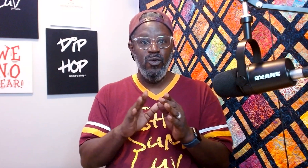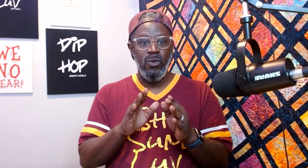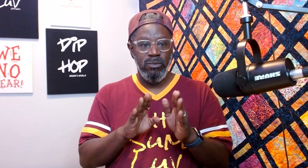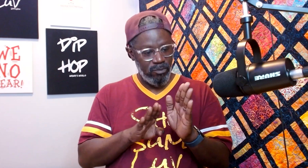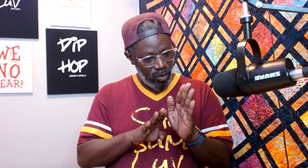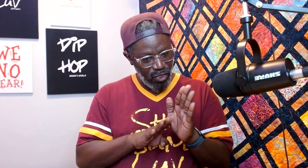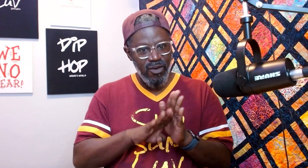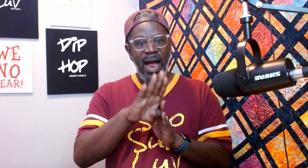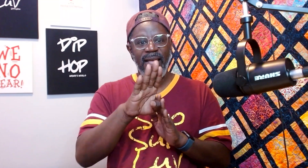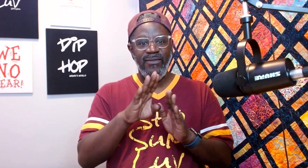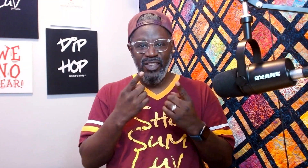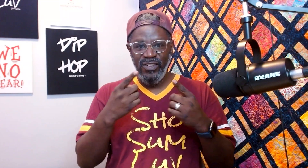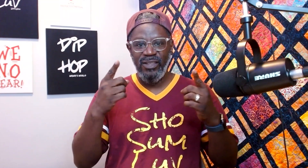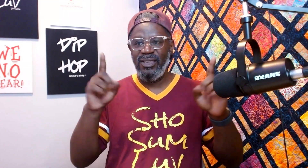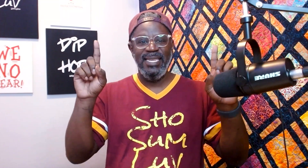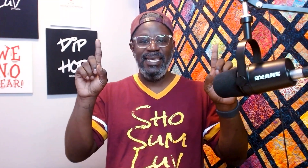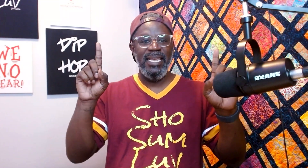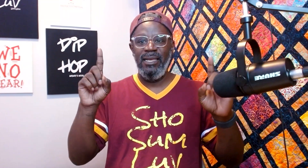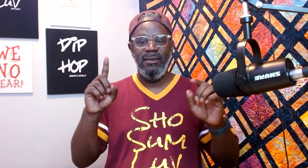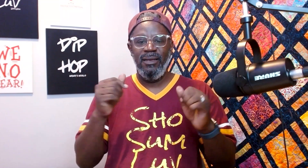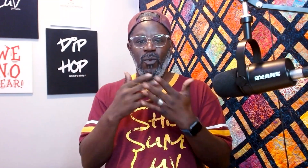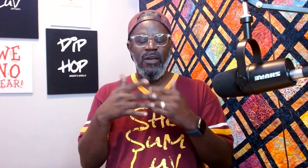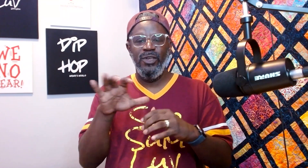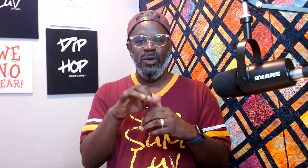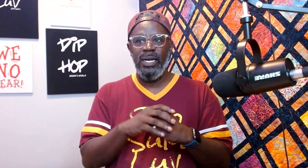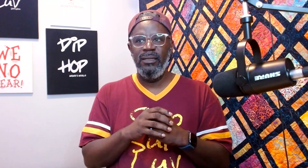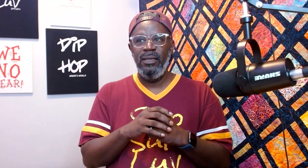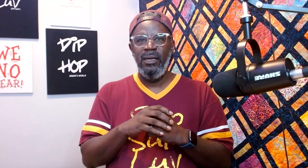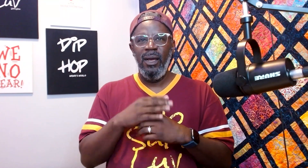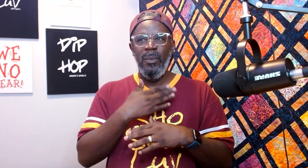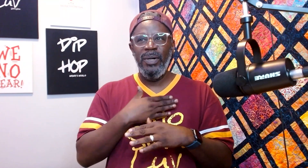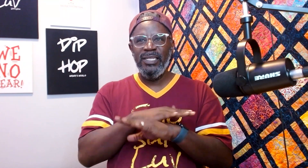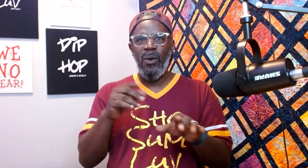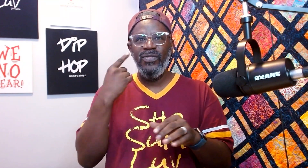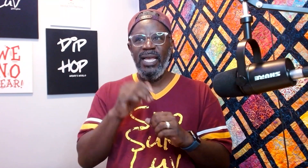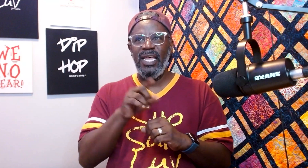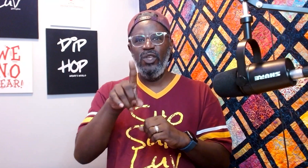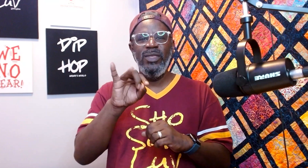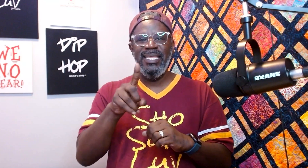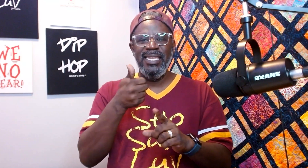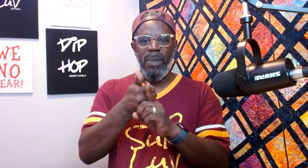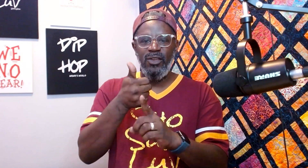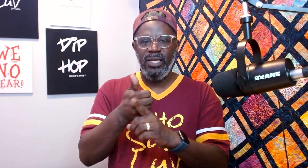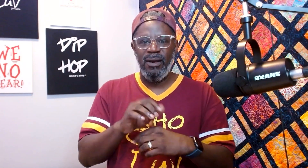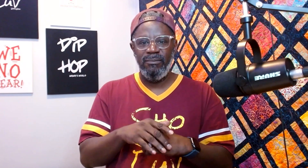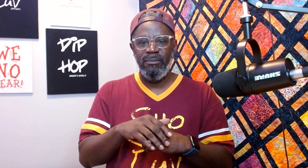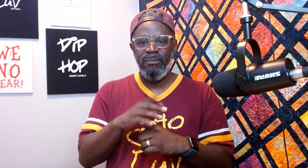When you thrive and succeed in whatever you're doing, please don't think that you did this by yourself,